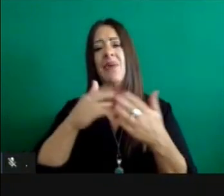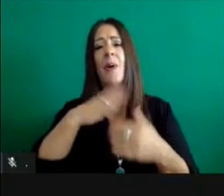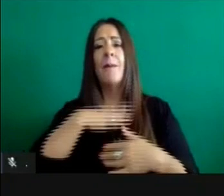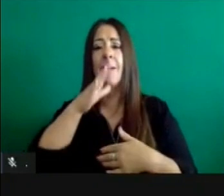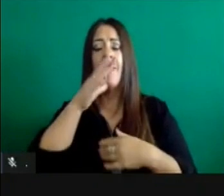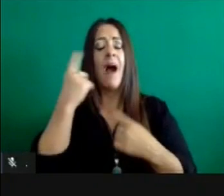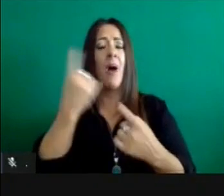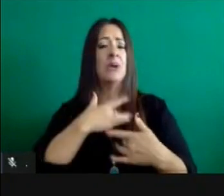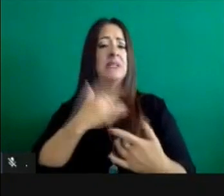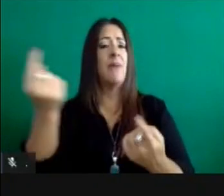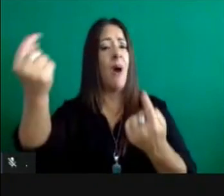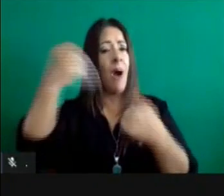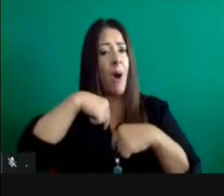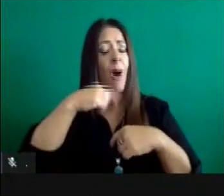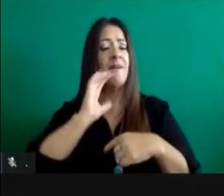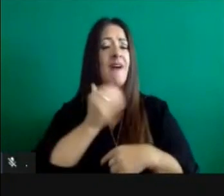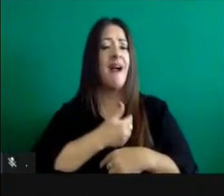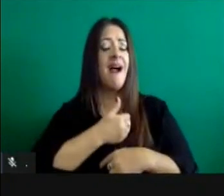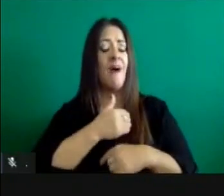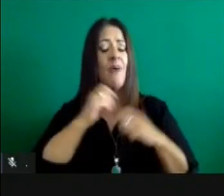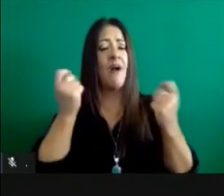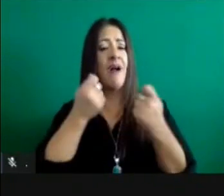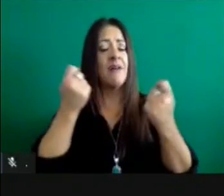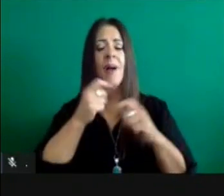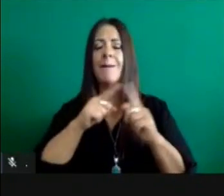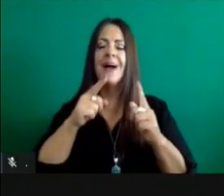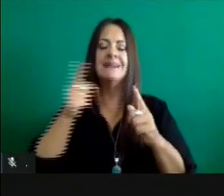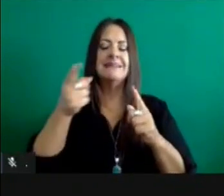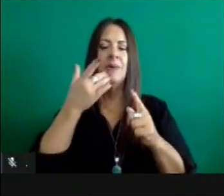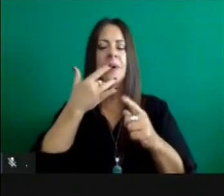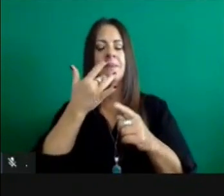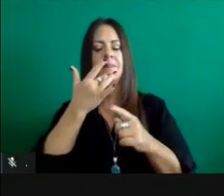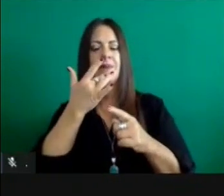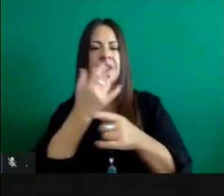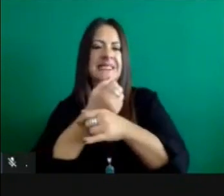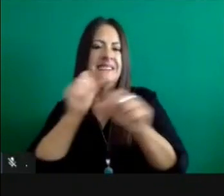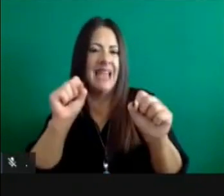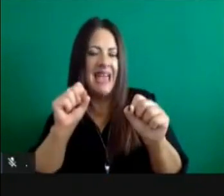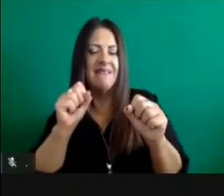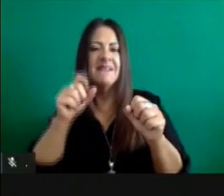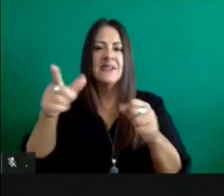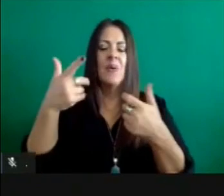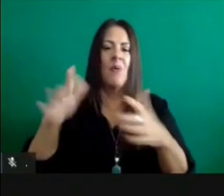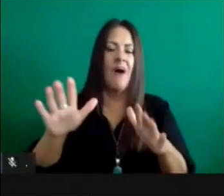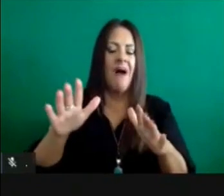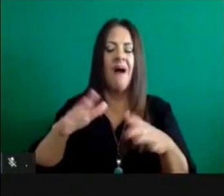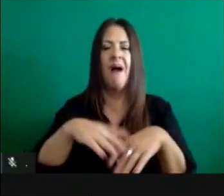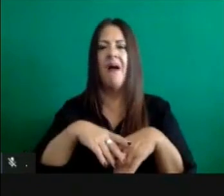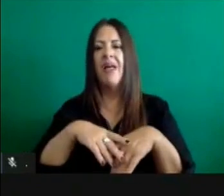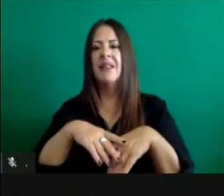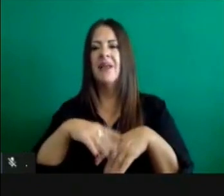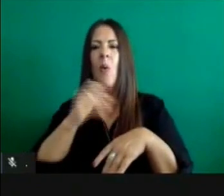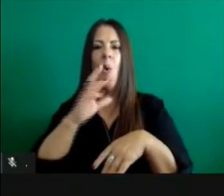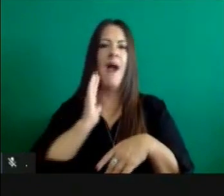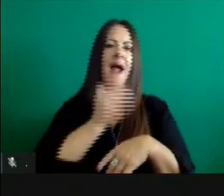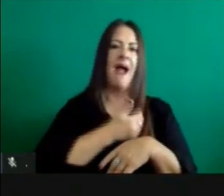DIFFERENT, BUT IT DID ALLOW US TO CONNECT WITH A LOVED ONE. MY MOM, WHO USUALLY SPENDS TIME WITH US, BUT THIS TIME AROUND,